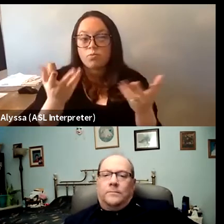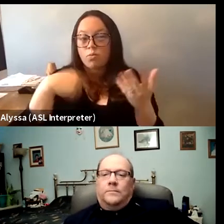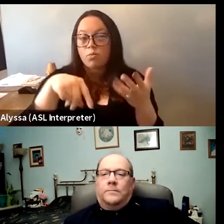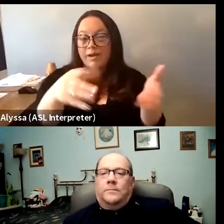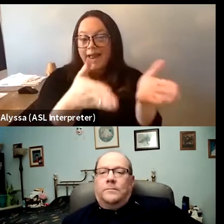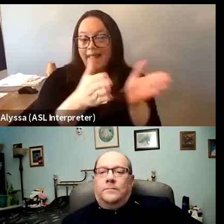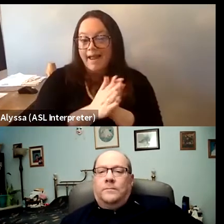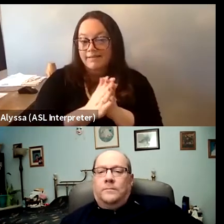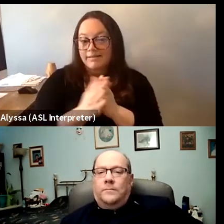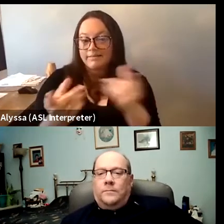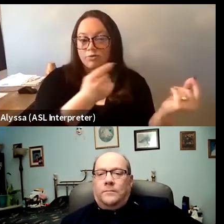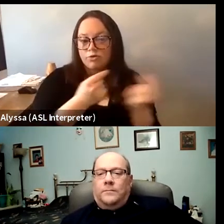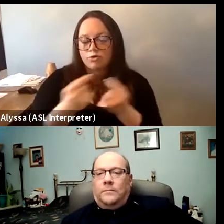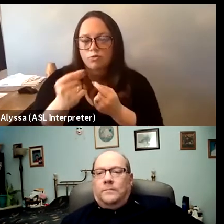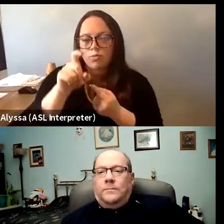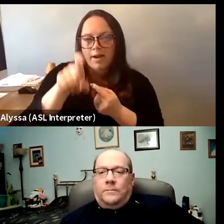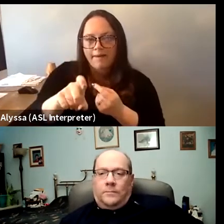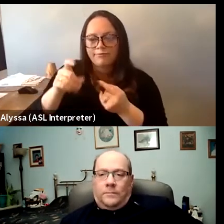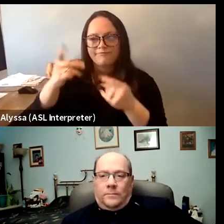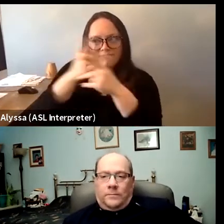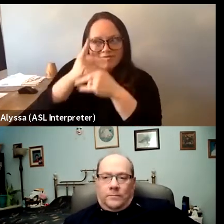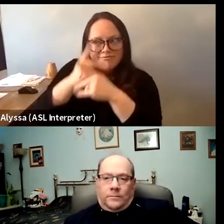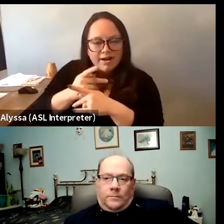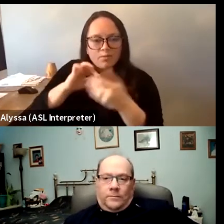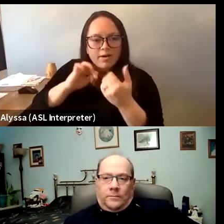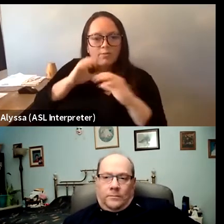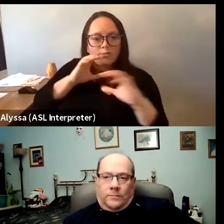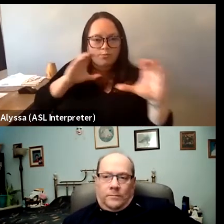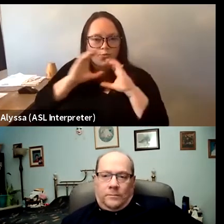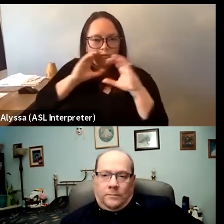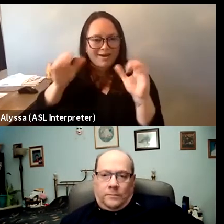communicate with them has been something that I could never